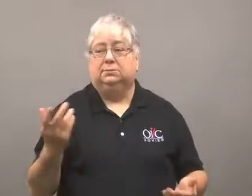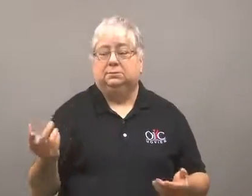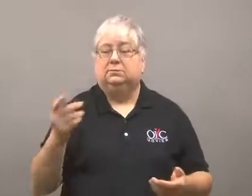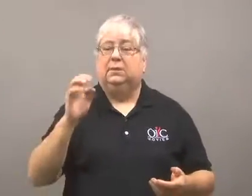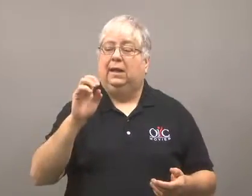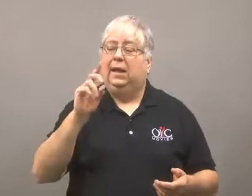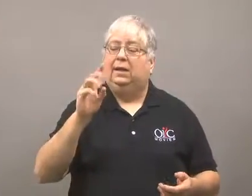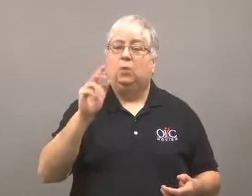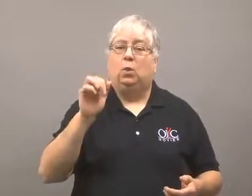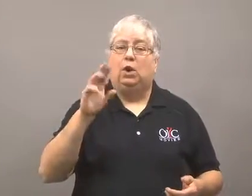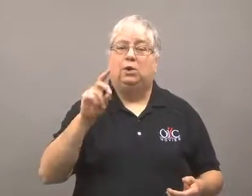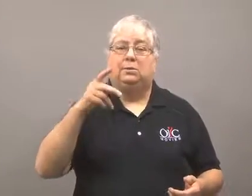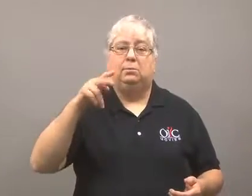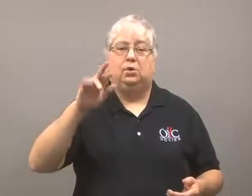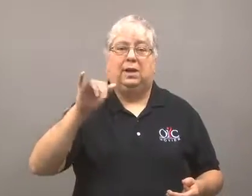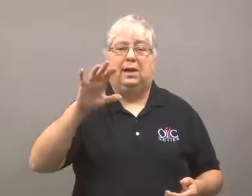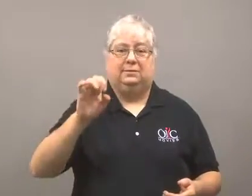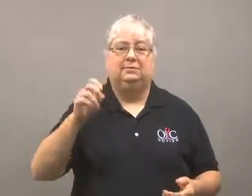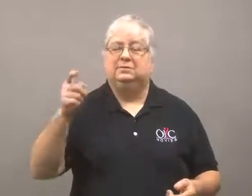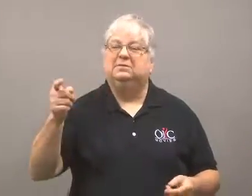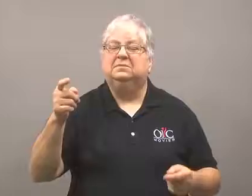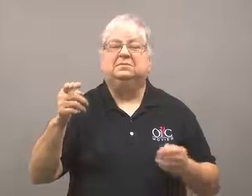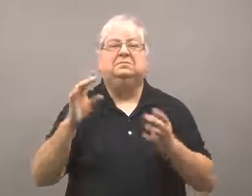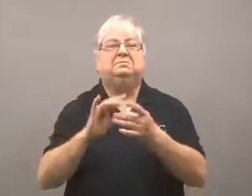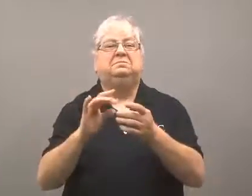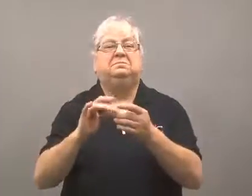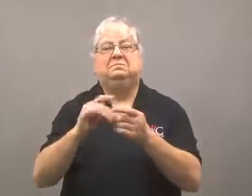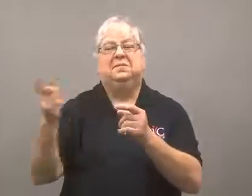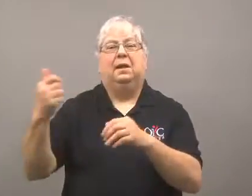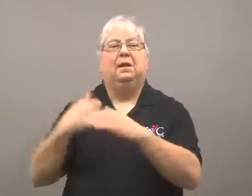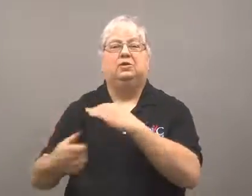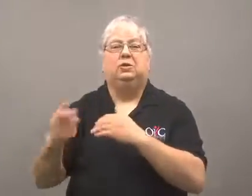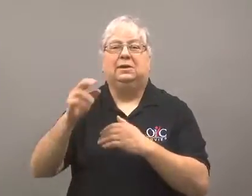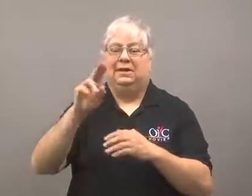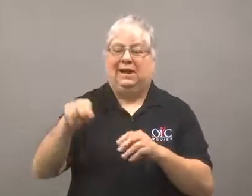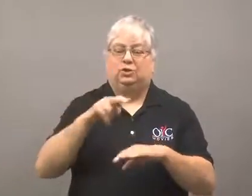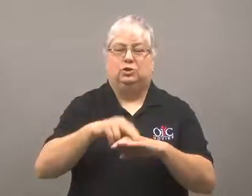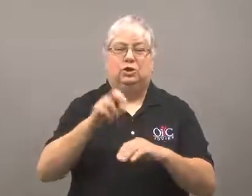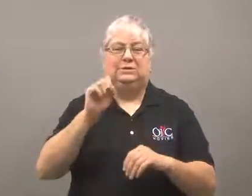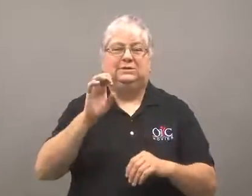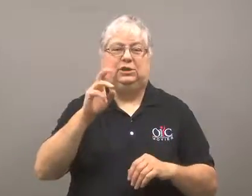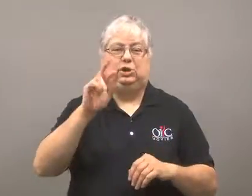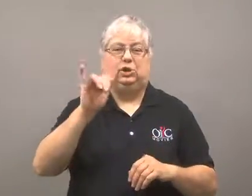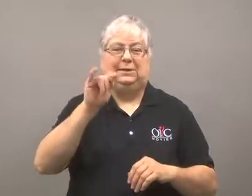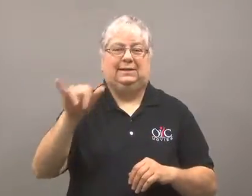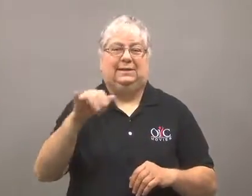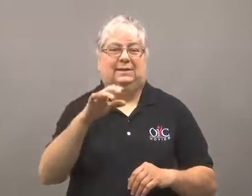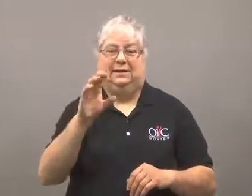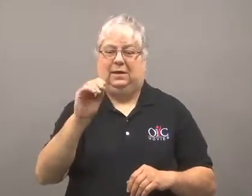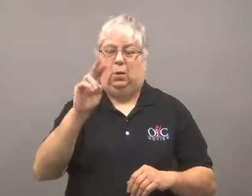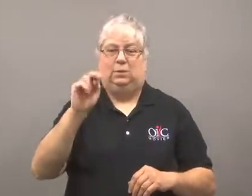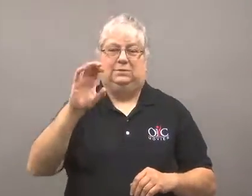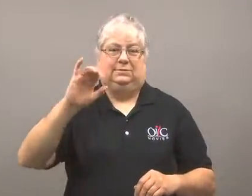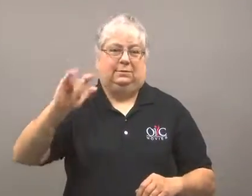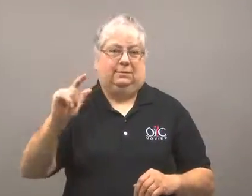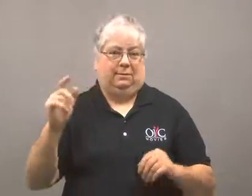National Security Council spokesman Edward Price